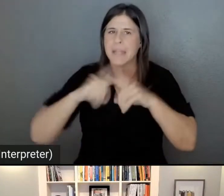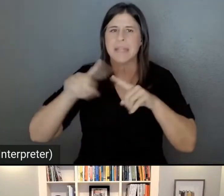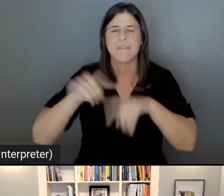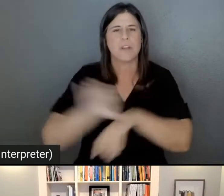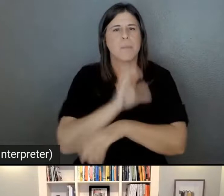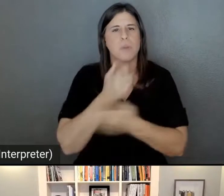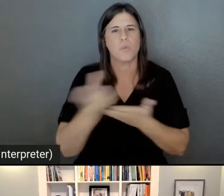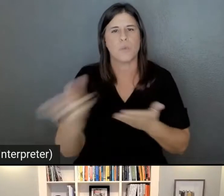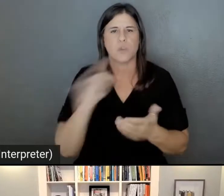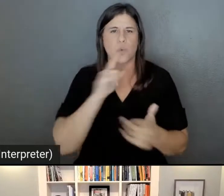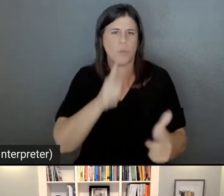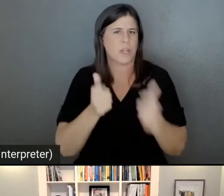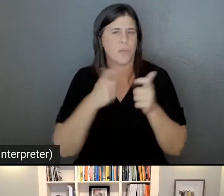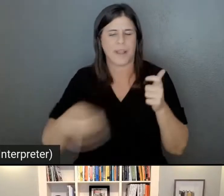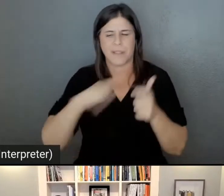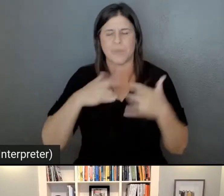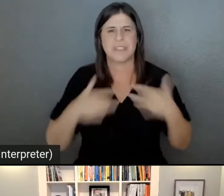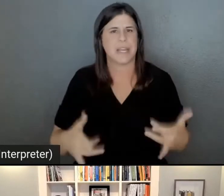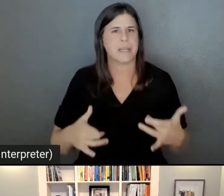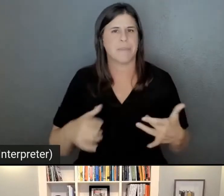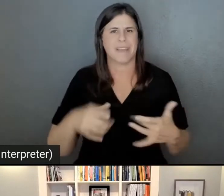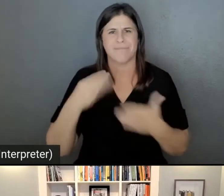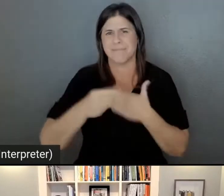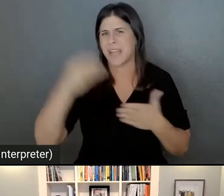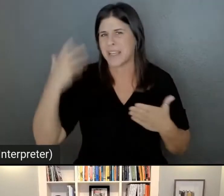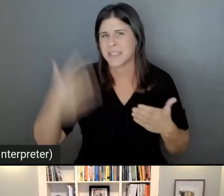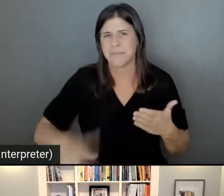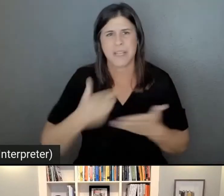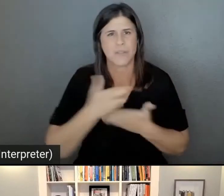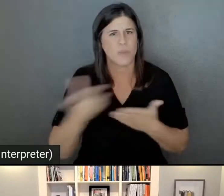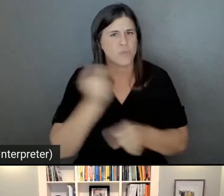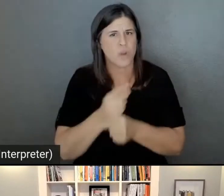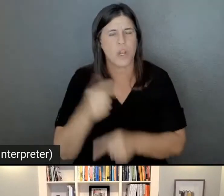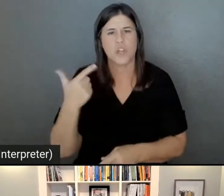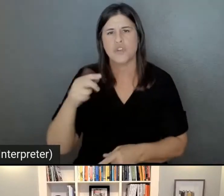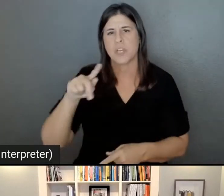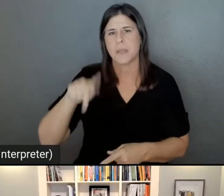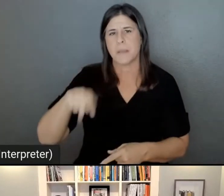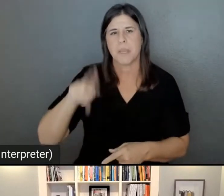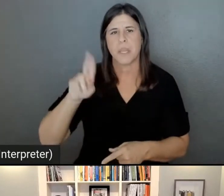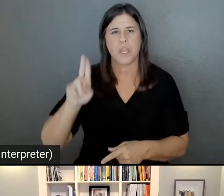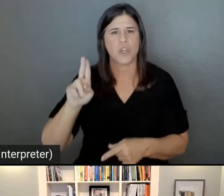And these are often really expensive resources, right? They're GPU accelerated instances,